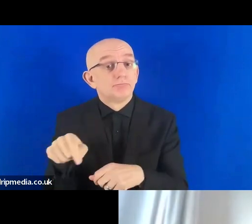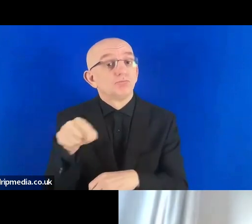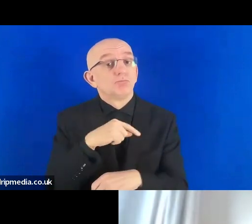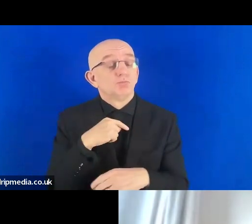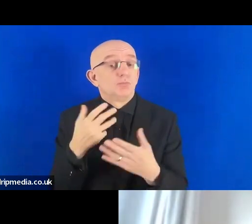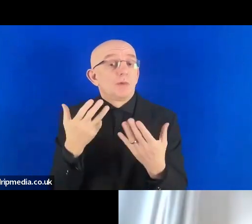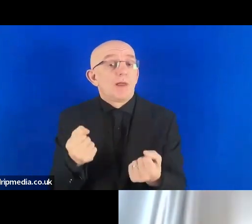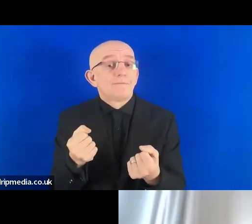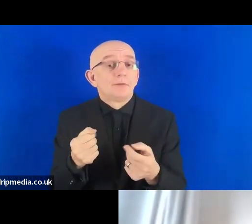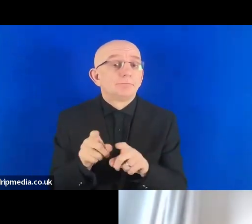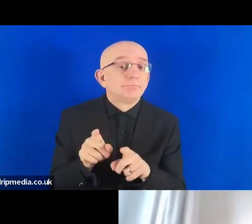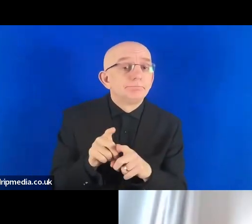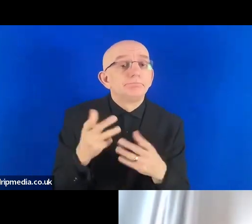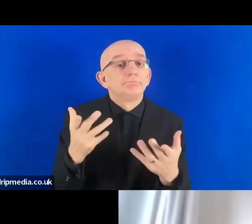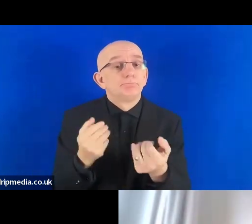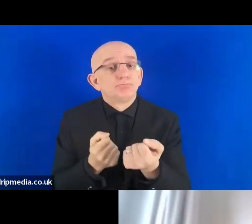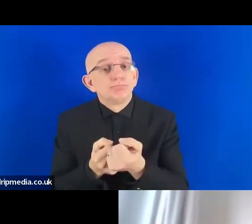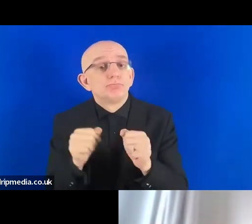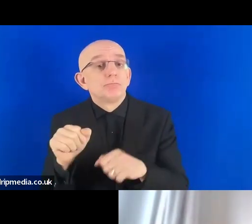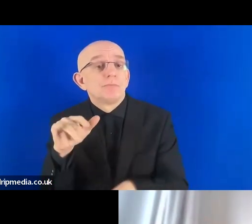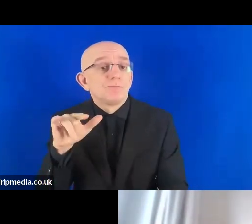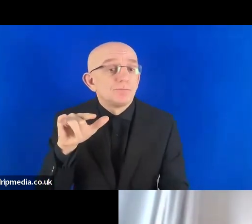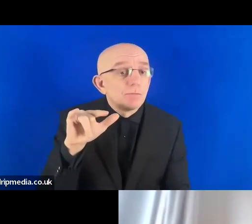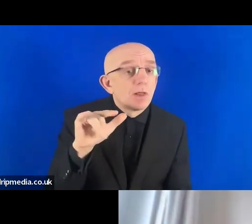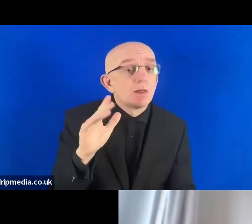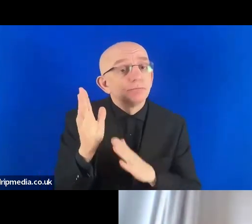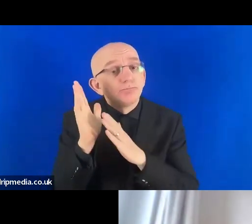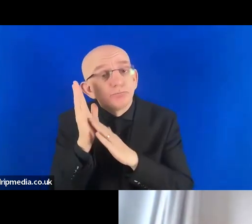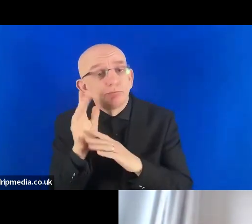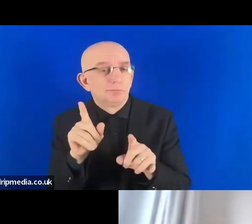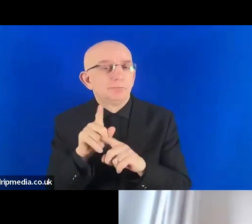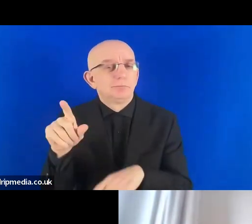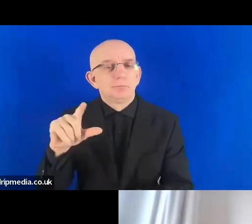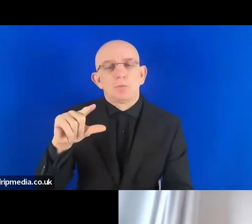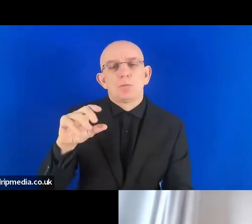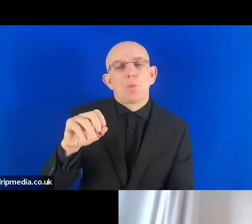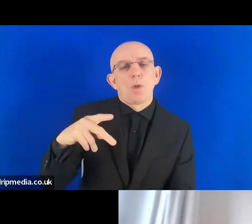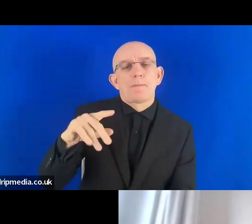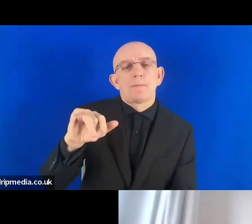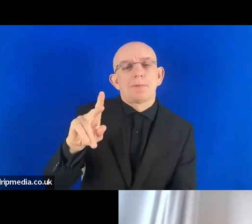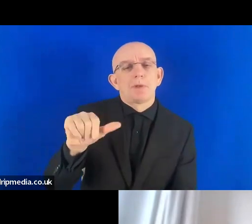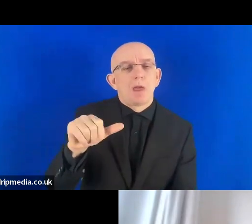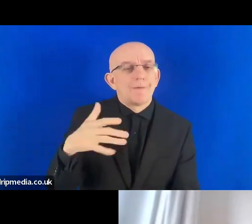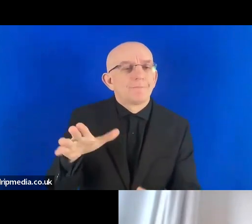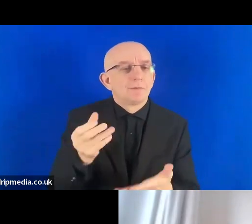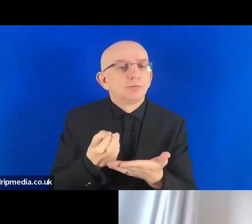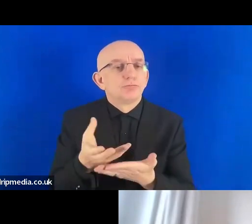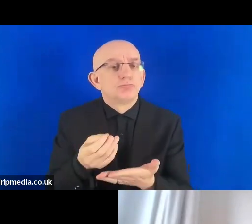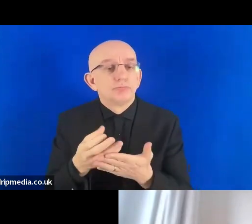we will be sending out a letter shortly that will explain exactly the process to come and get your podiums,